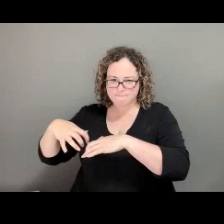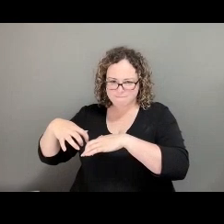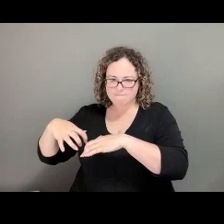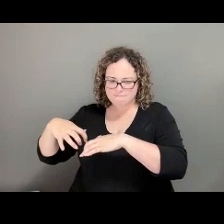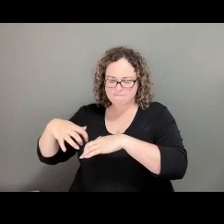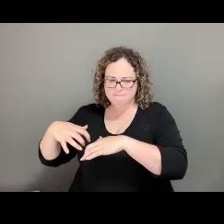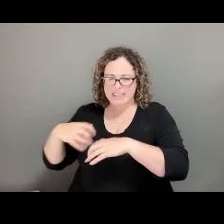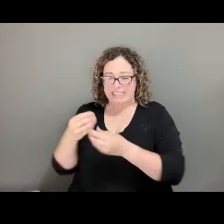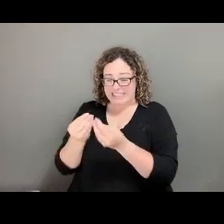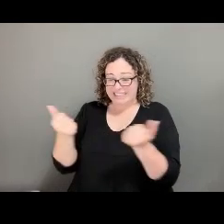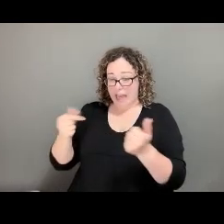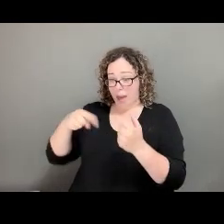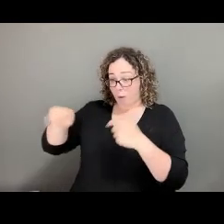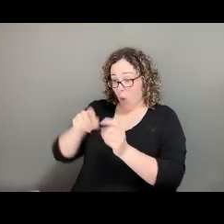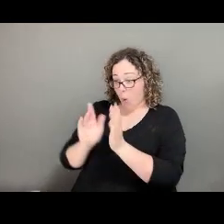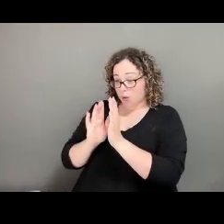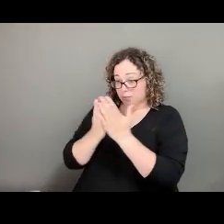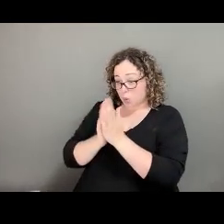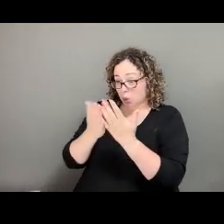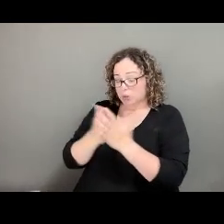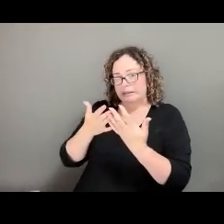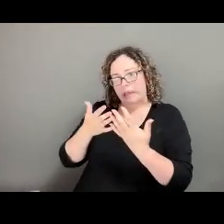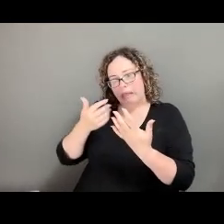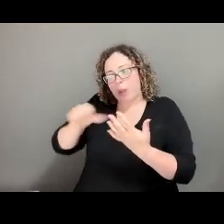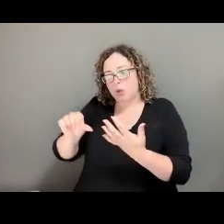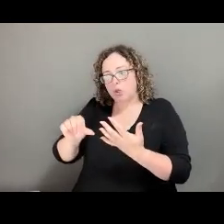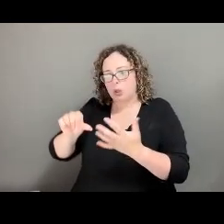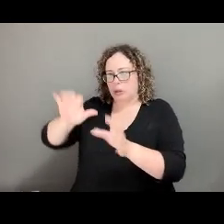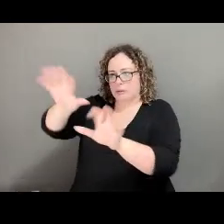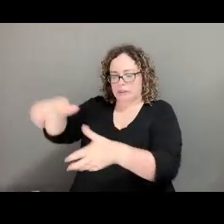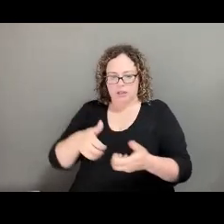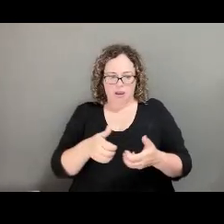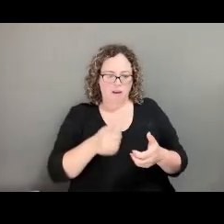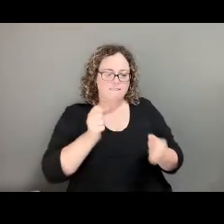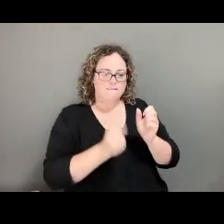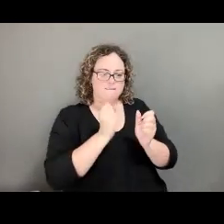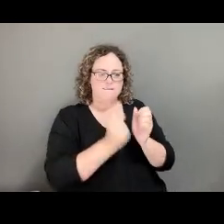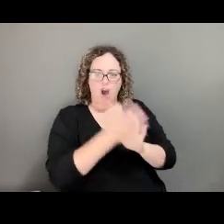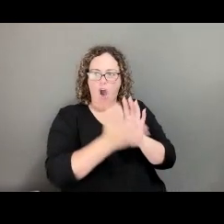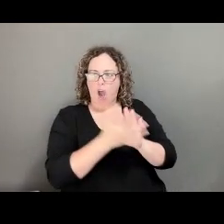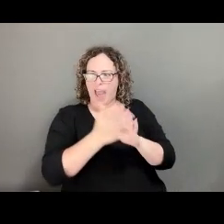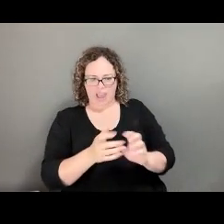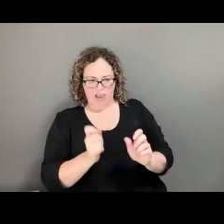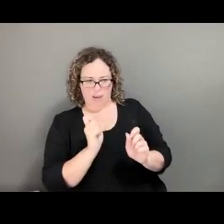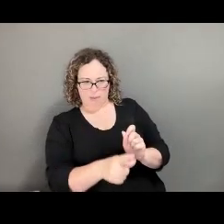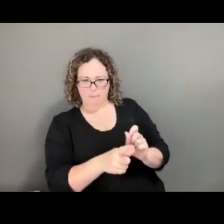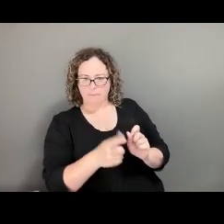we used to heat, fires, to warm up baths in the later 100 years.